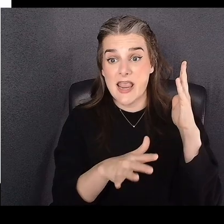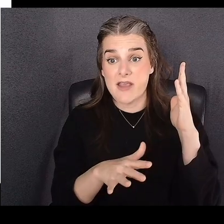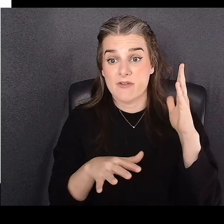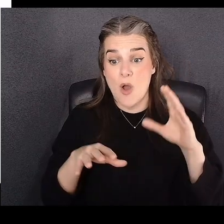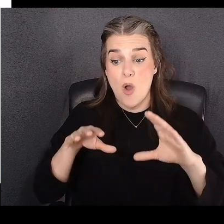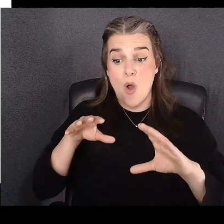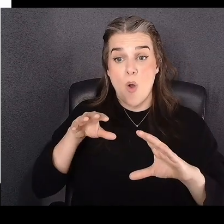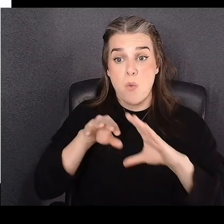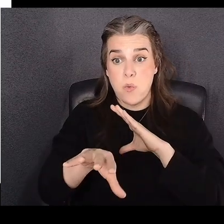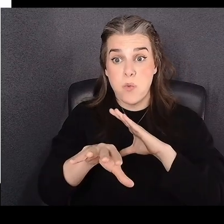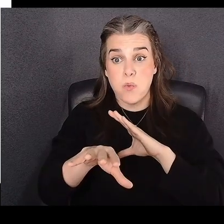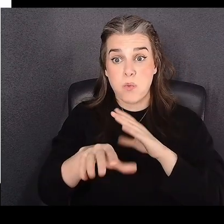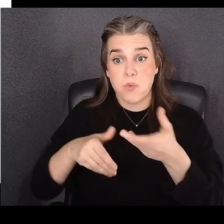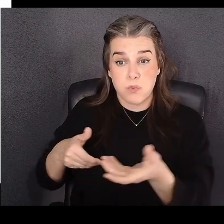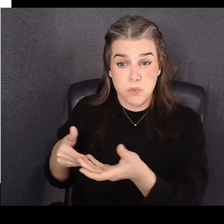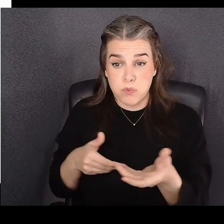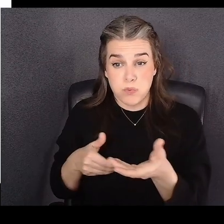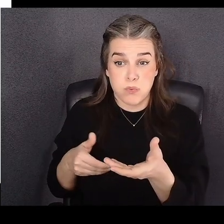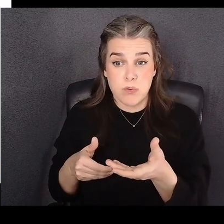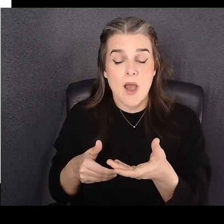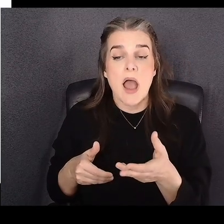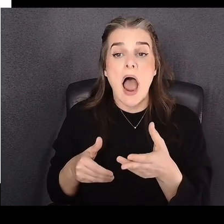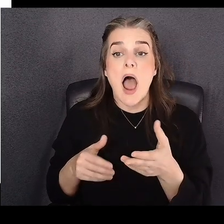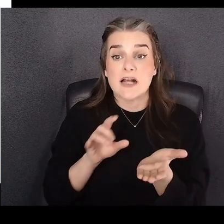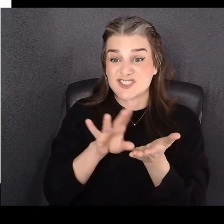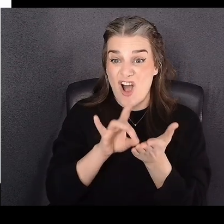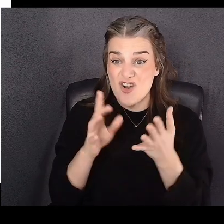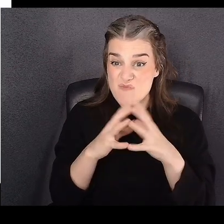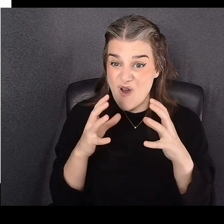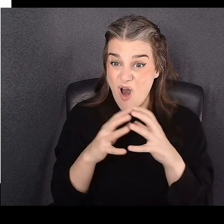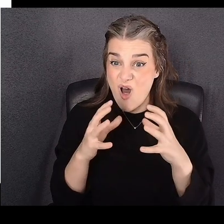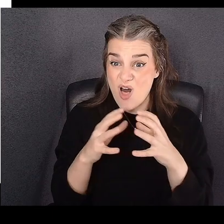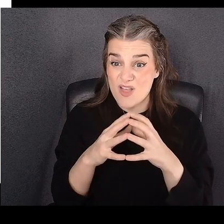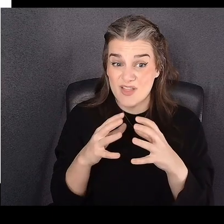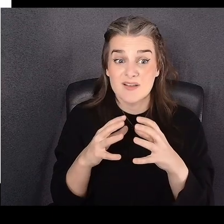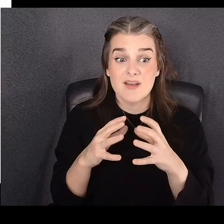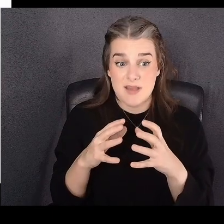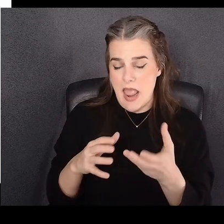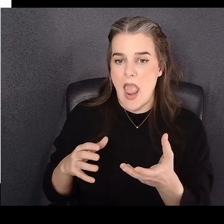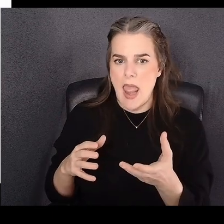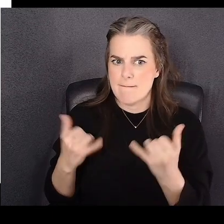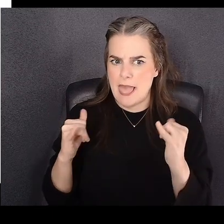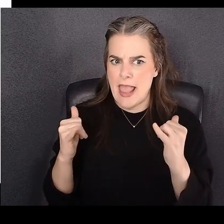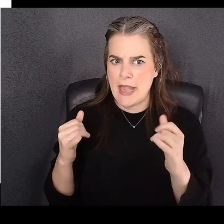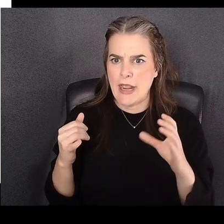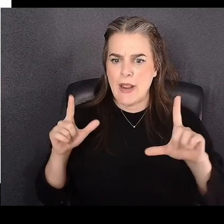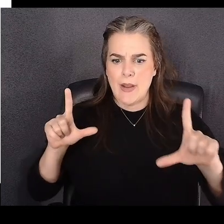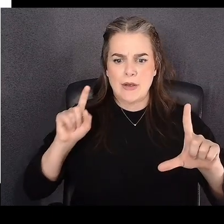And we created, basically, a shootout, which is what we call it, allowing our individuals to play